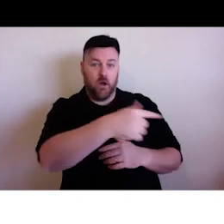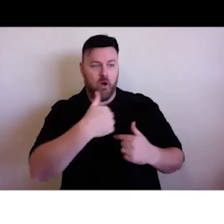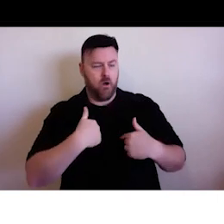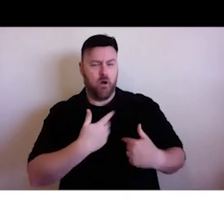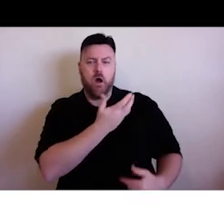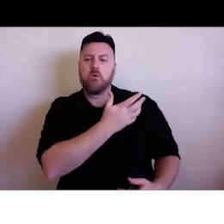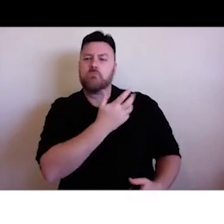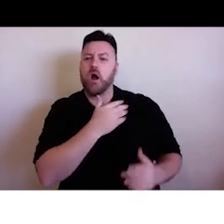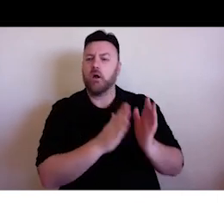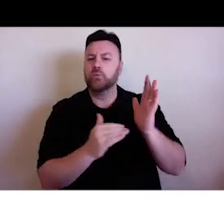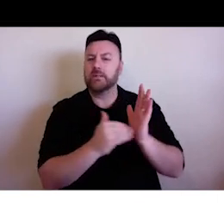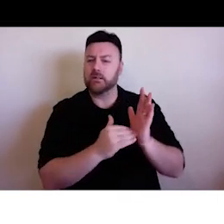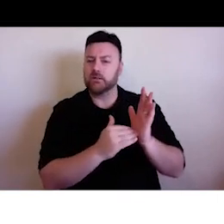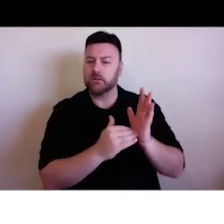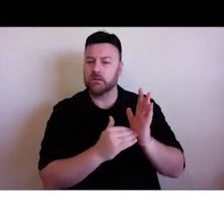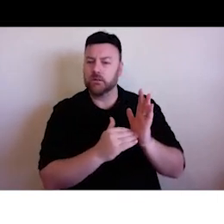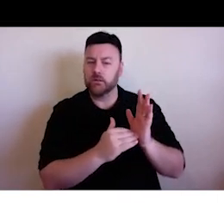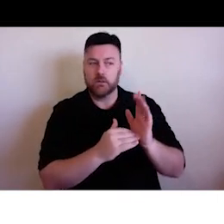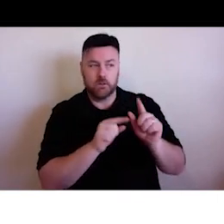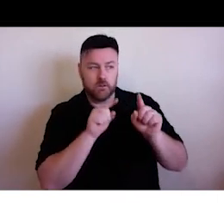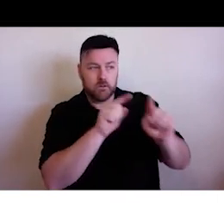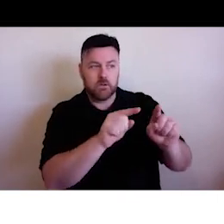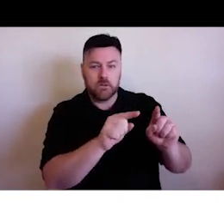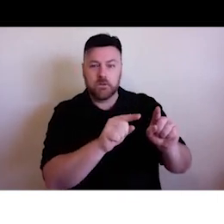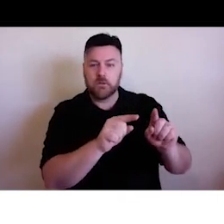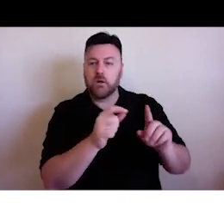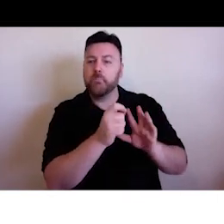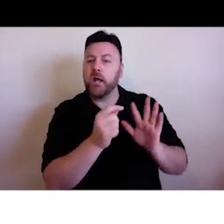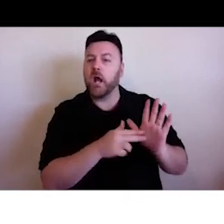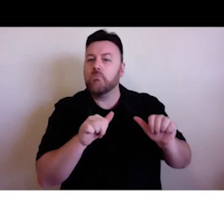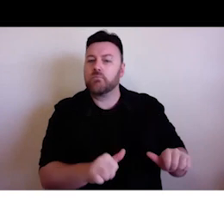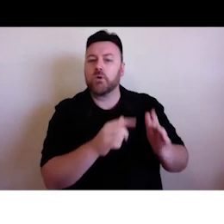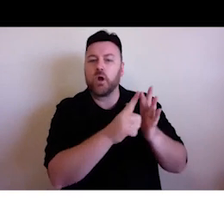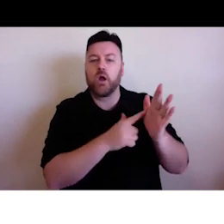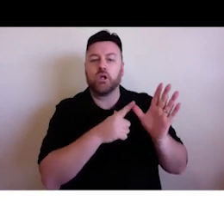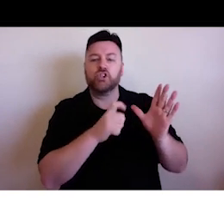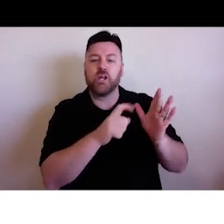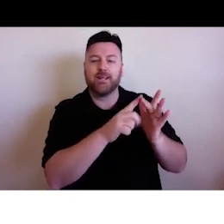style of leadership of, as she puts it, kindness. This